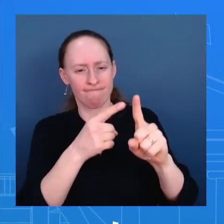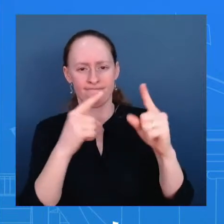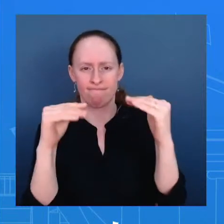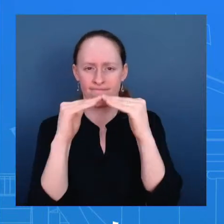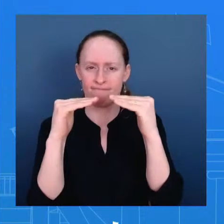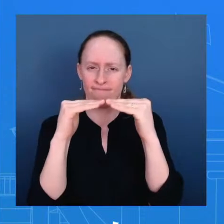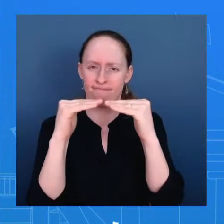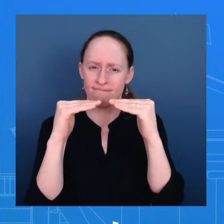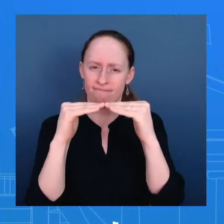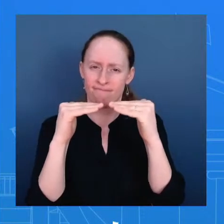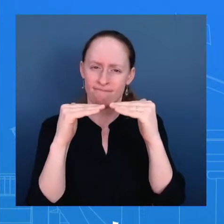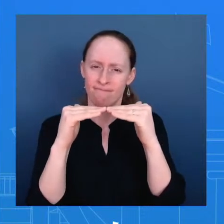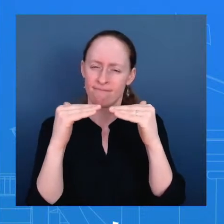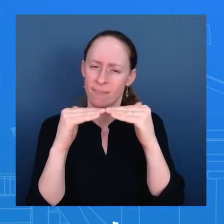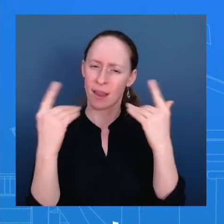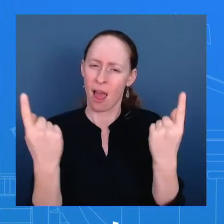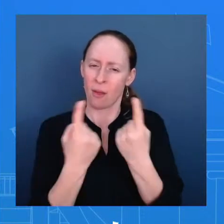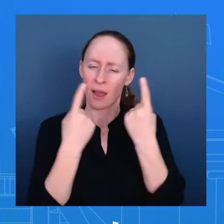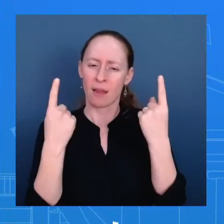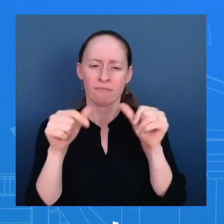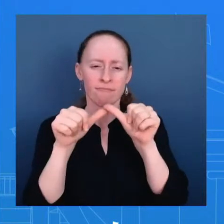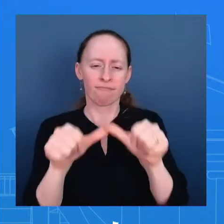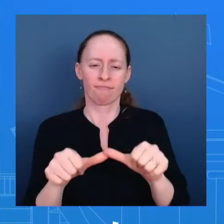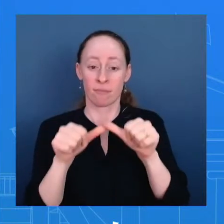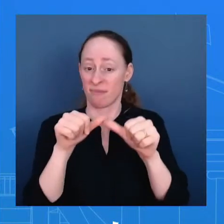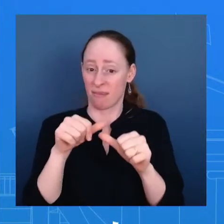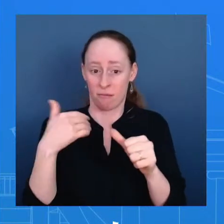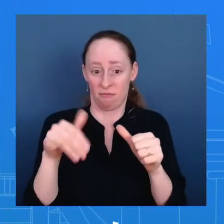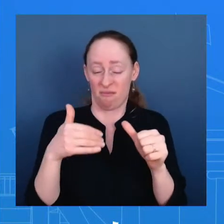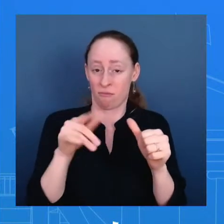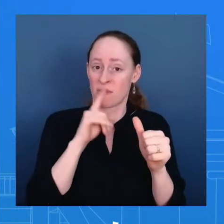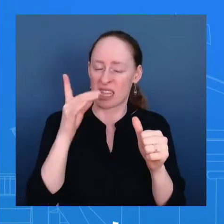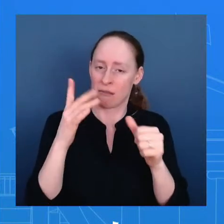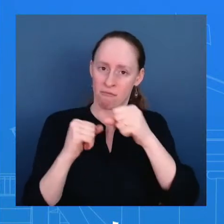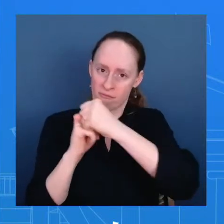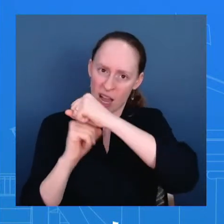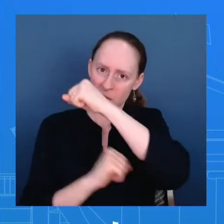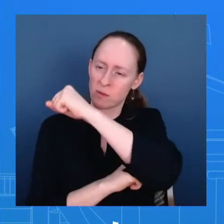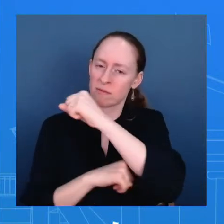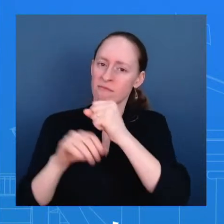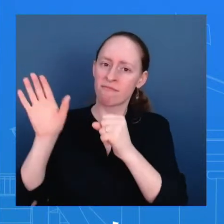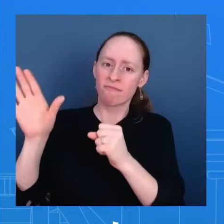the core of this administration, but that we actually put in place real ladders to opportunity